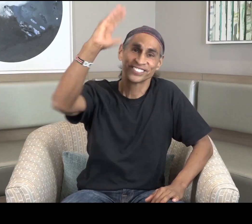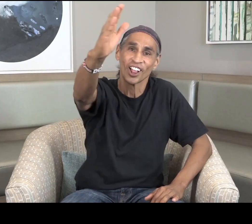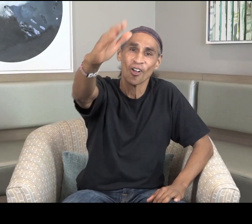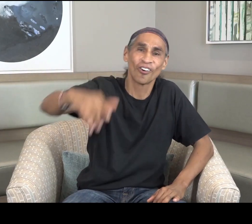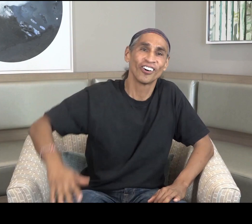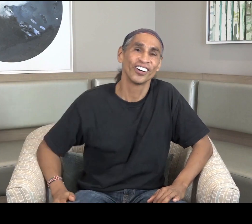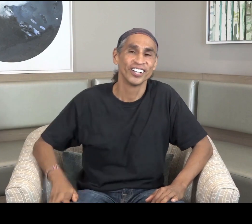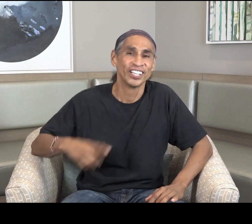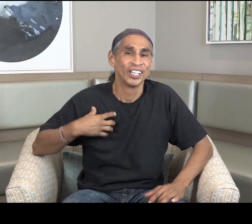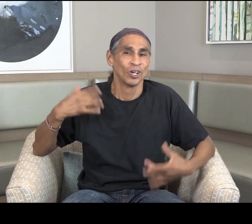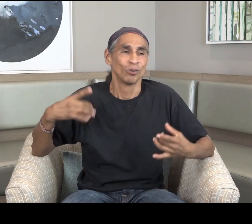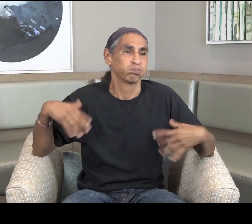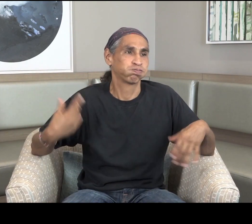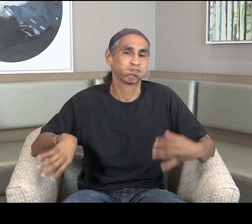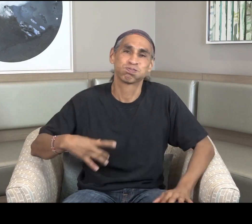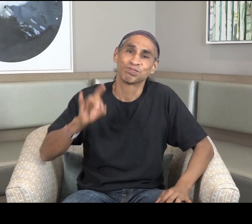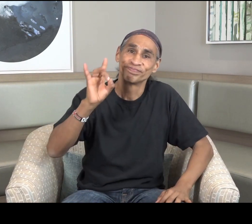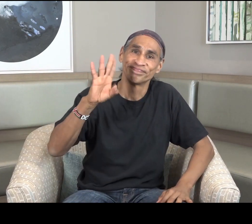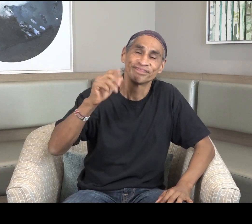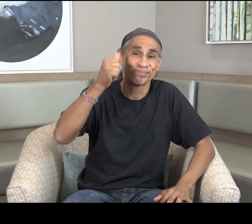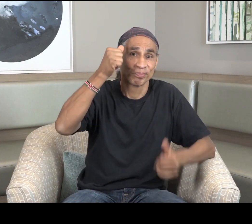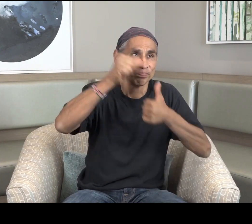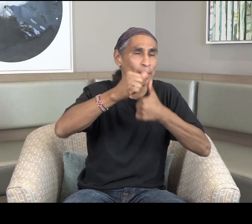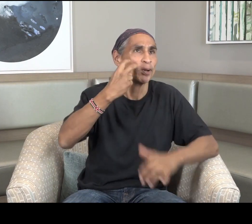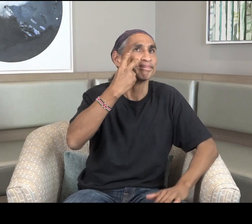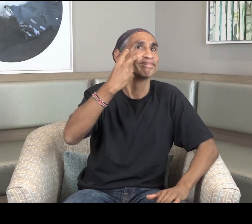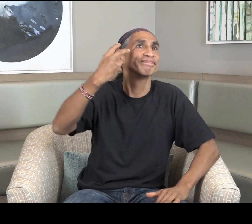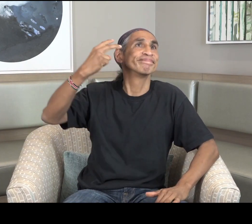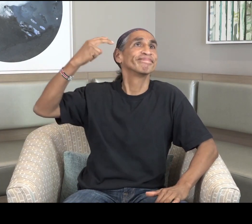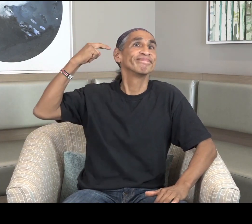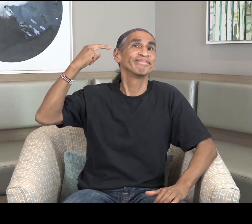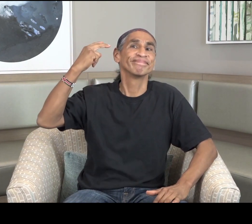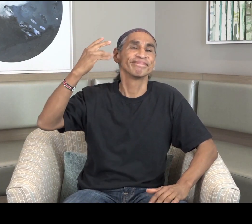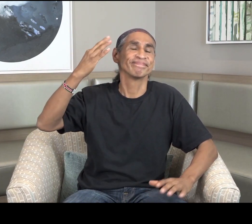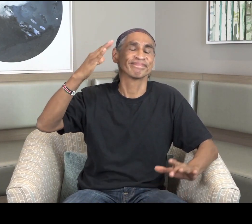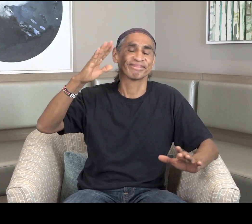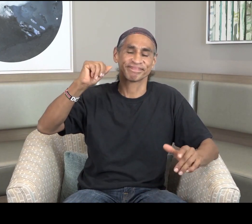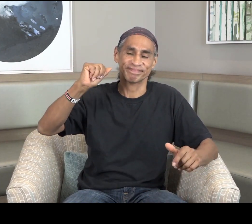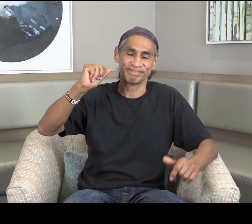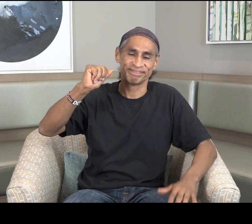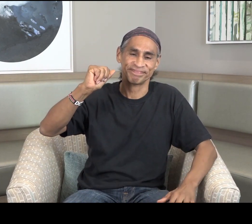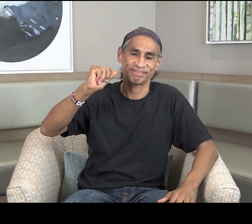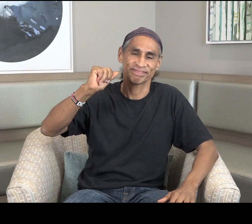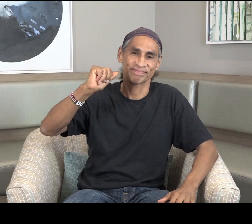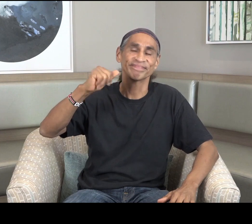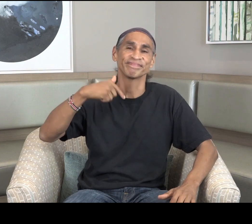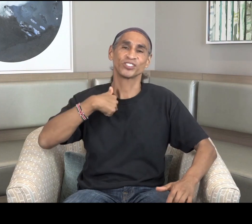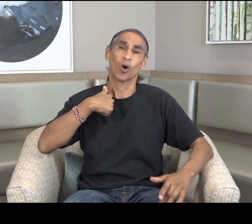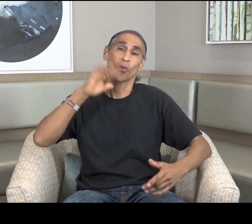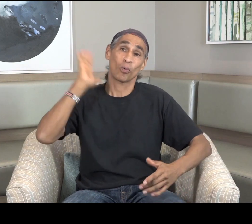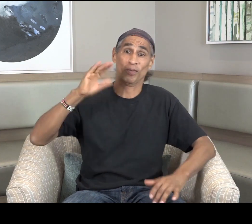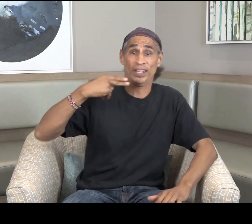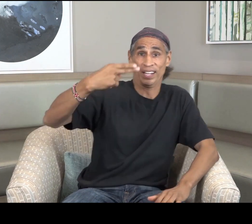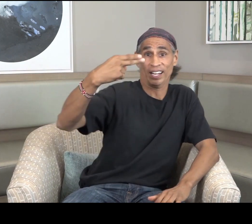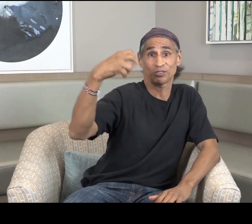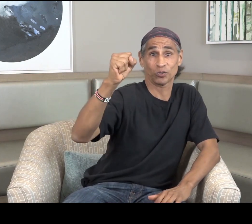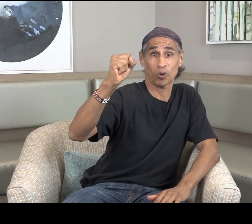Hello! Wow I’m looking back and umm..